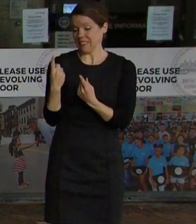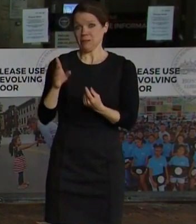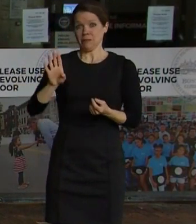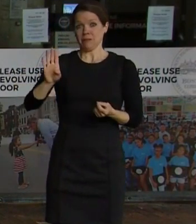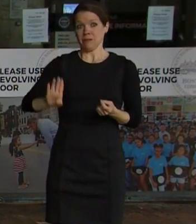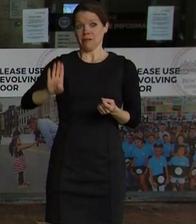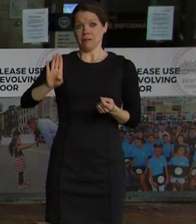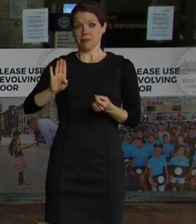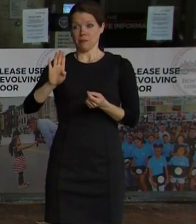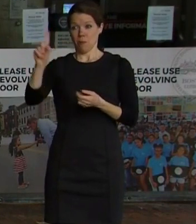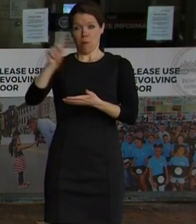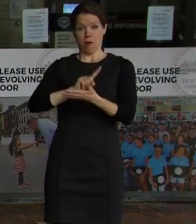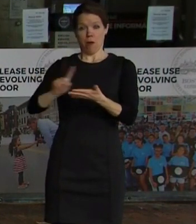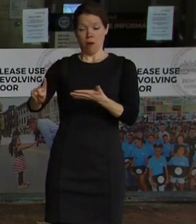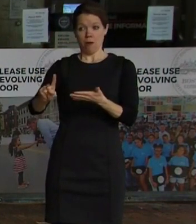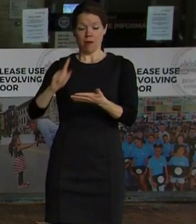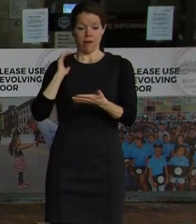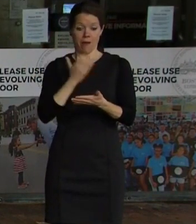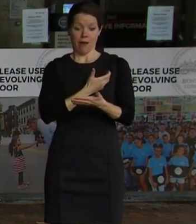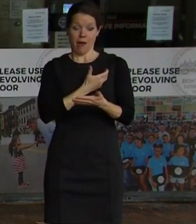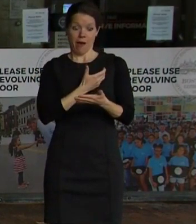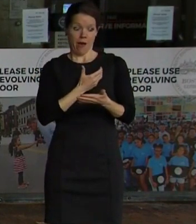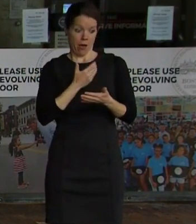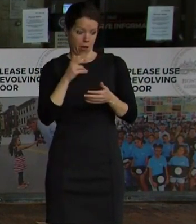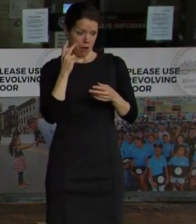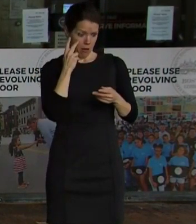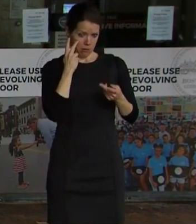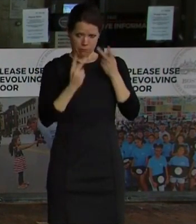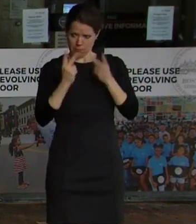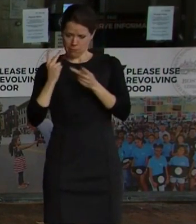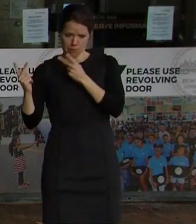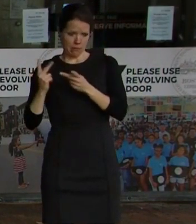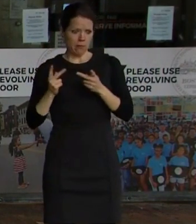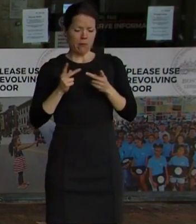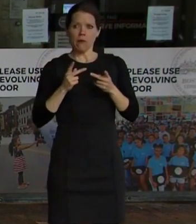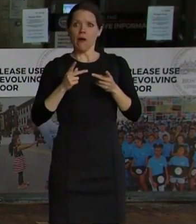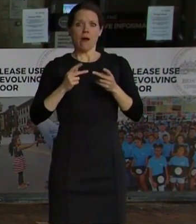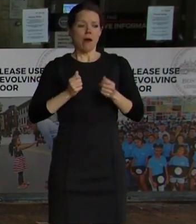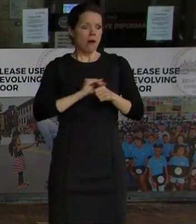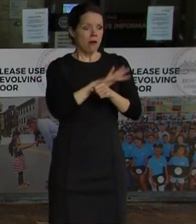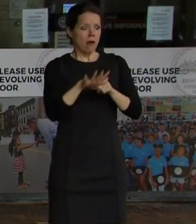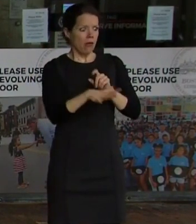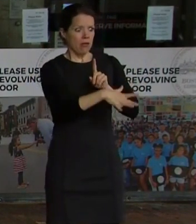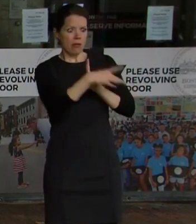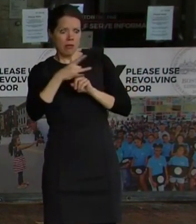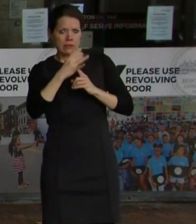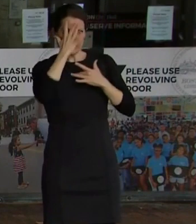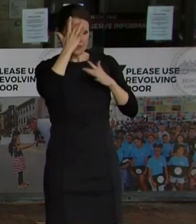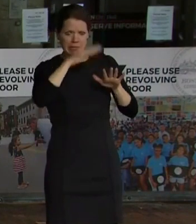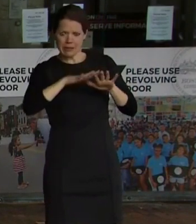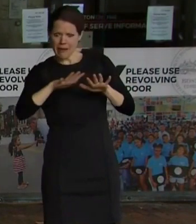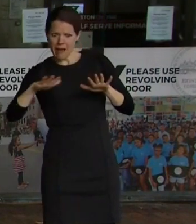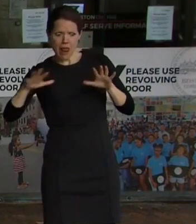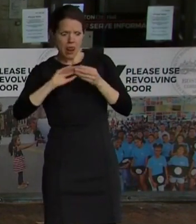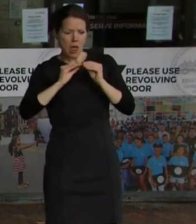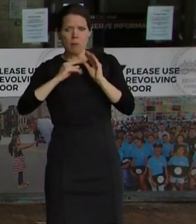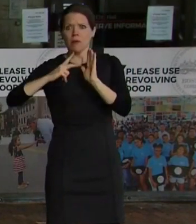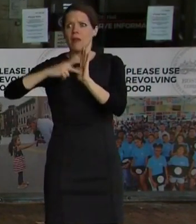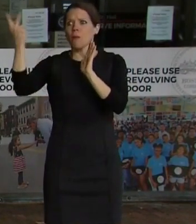OF THE VIRUS. THAT'S WHY I WANT TO CONTINUE TO REINFORCE AS WE GET THROUGH THE SURGE, WE'VE SEEN THE